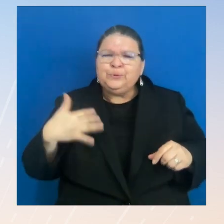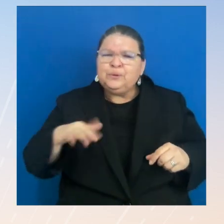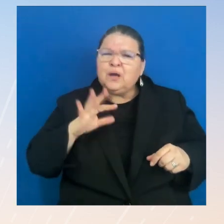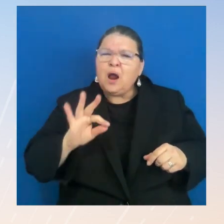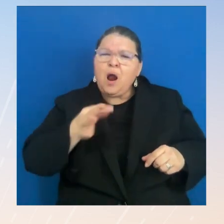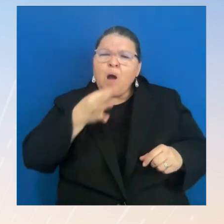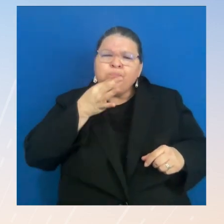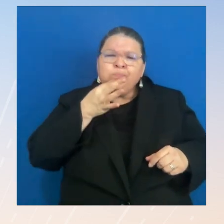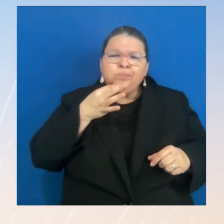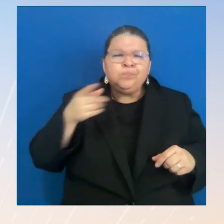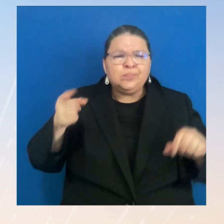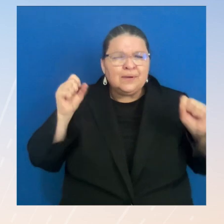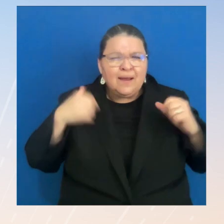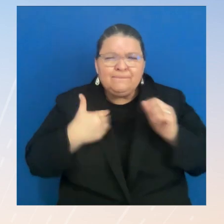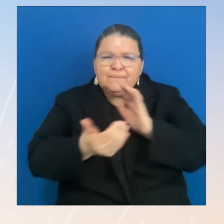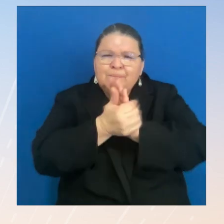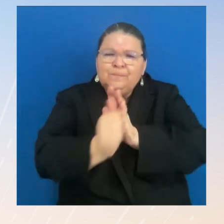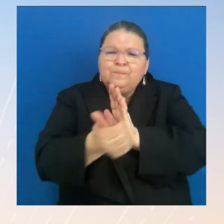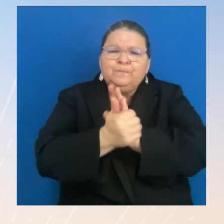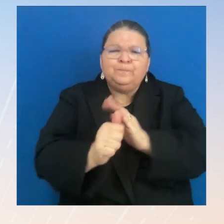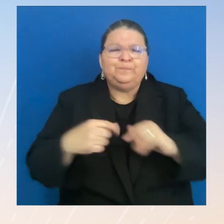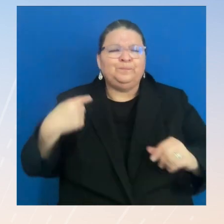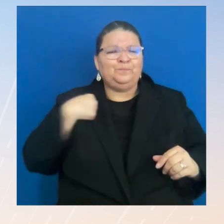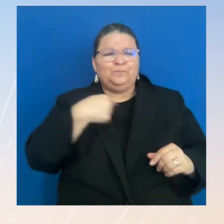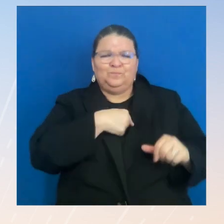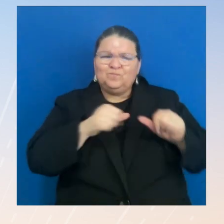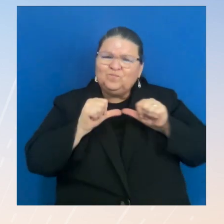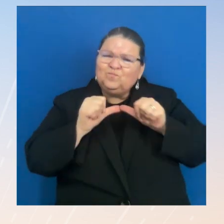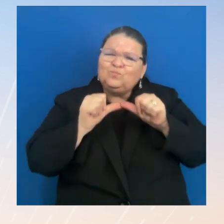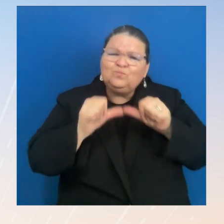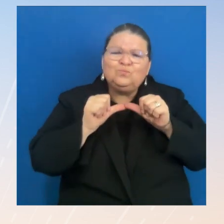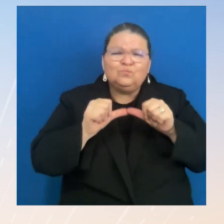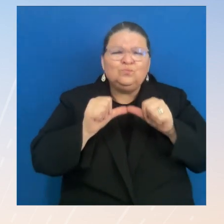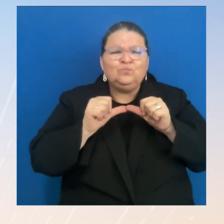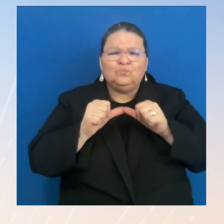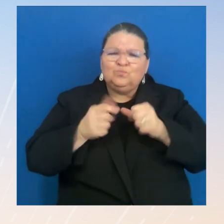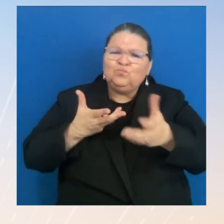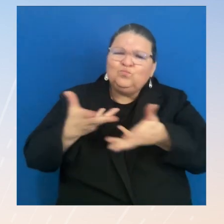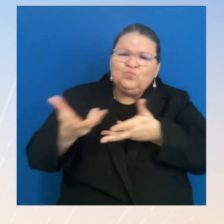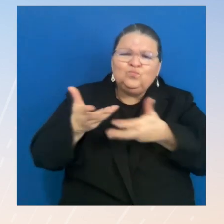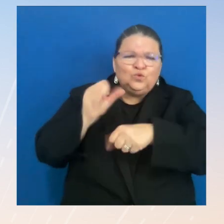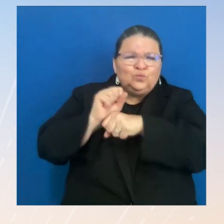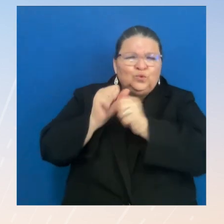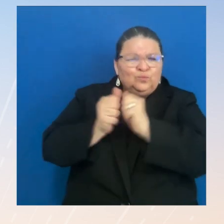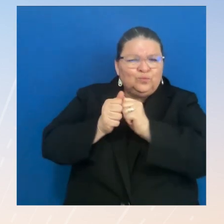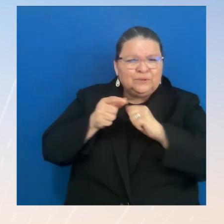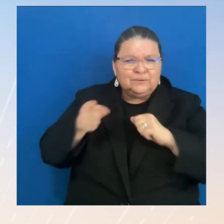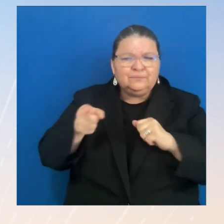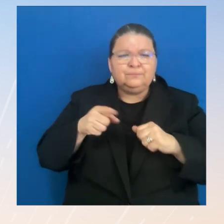and we have been pressing for all five not just to be -- to be able to be voted on in the banking committee